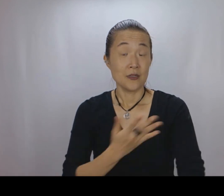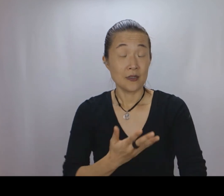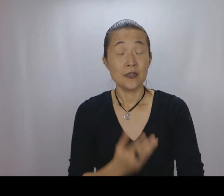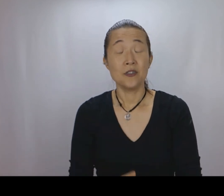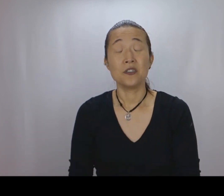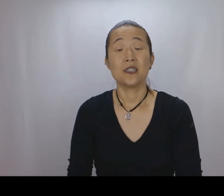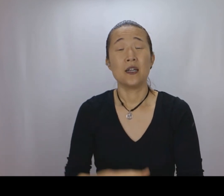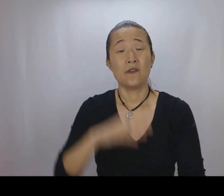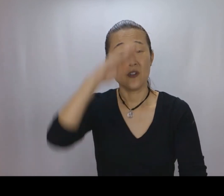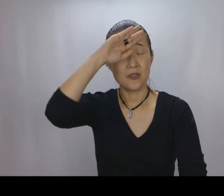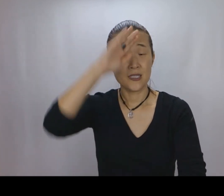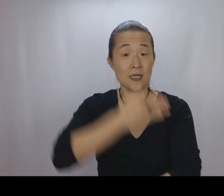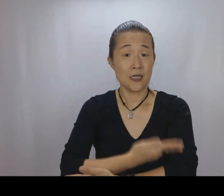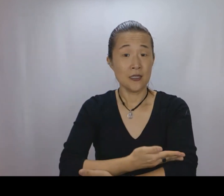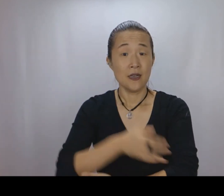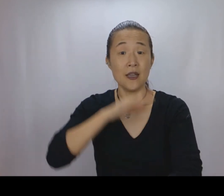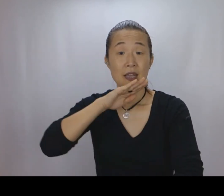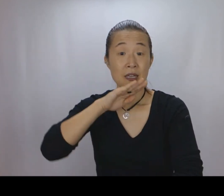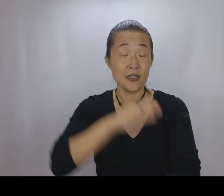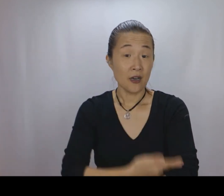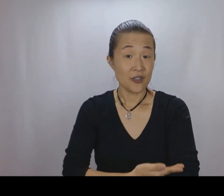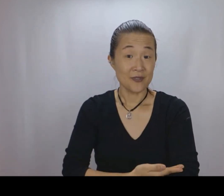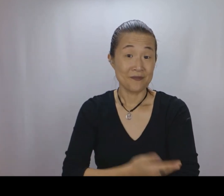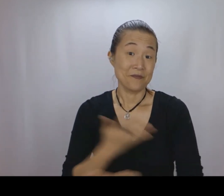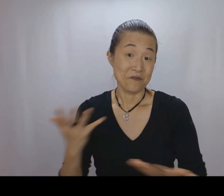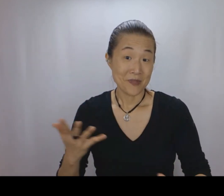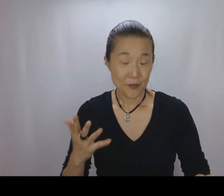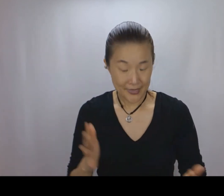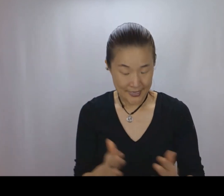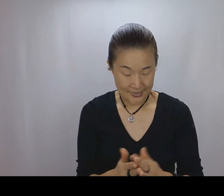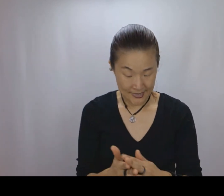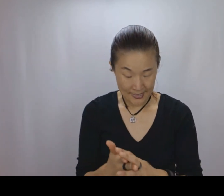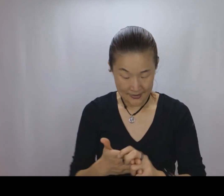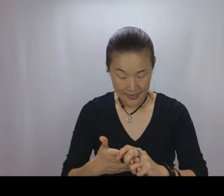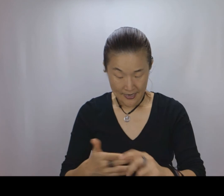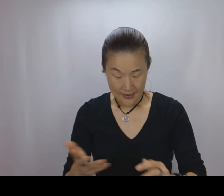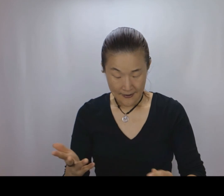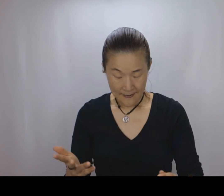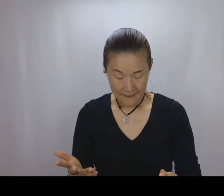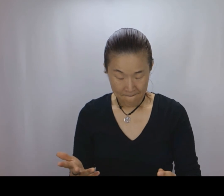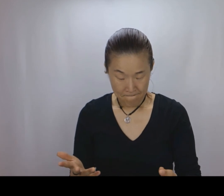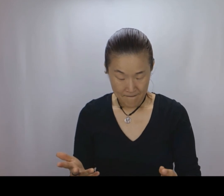So, now you know the sign for son and daughter. Pretty easy.